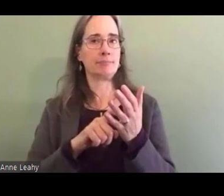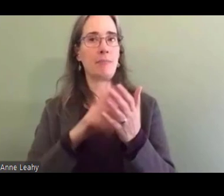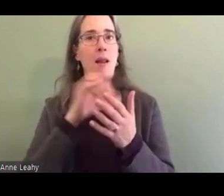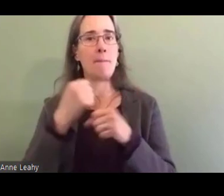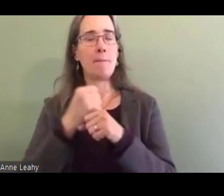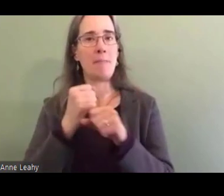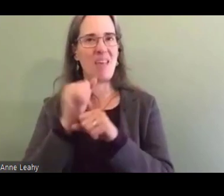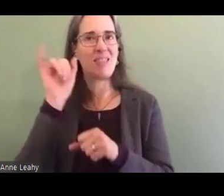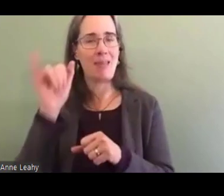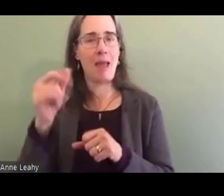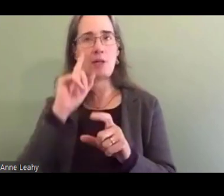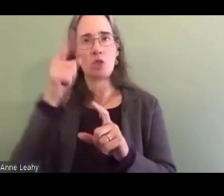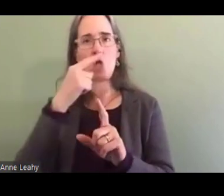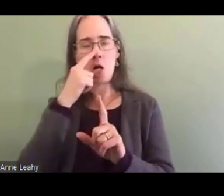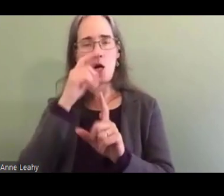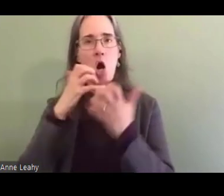they have recognized that and made that a target audience for them.